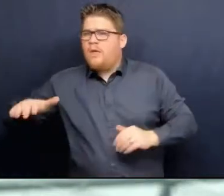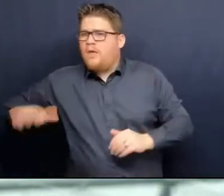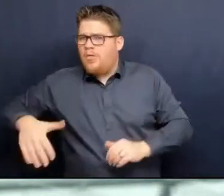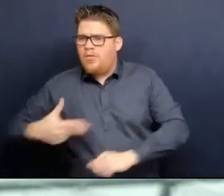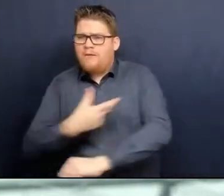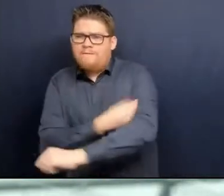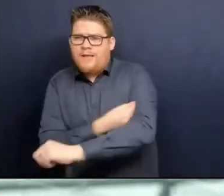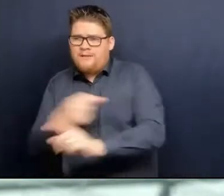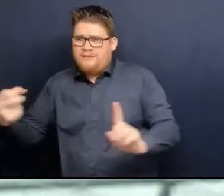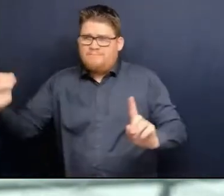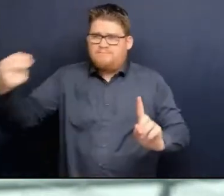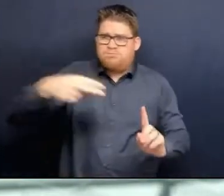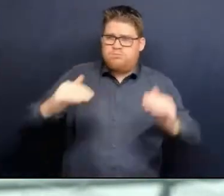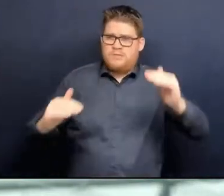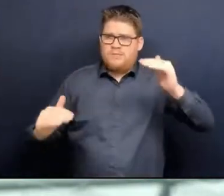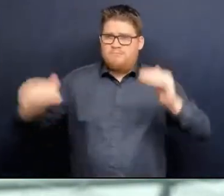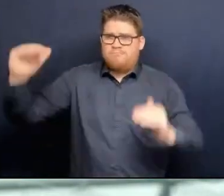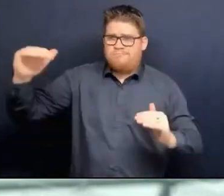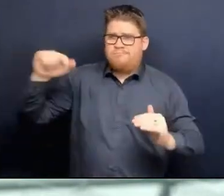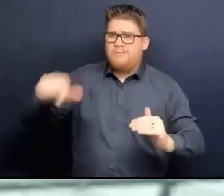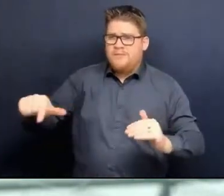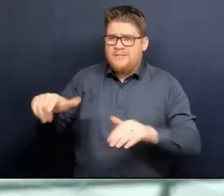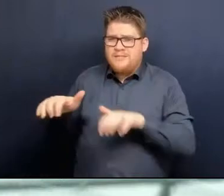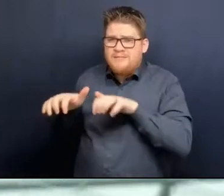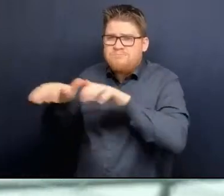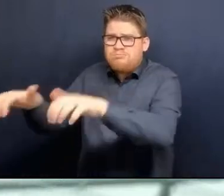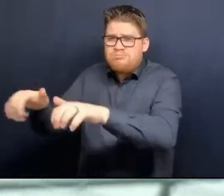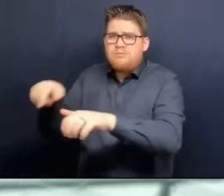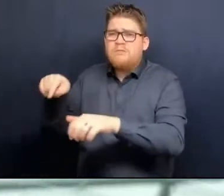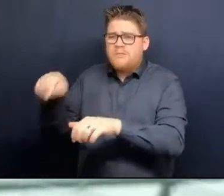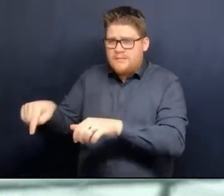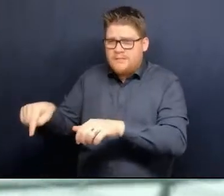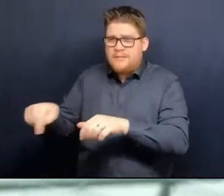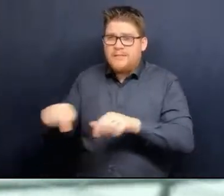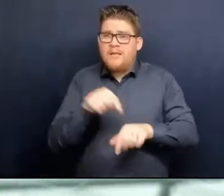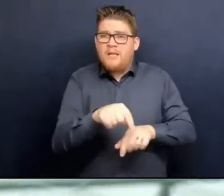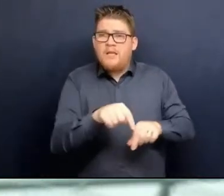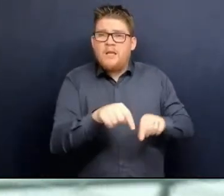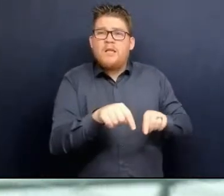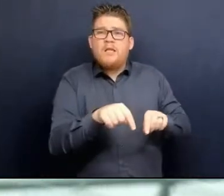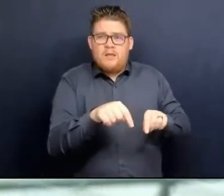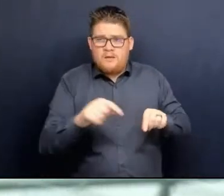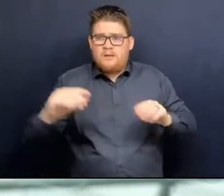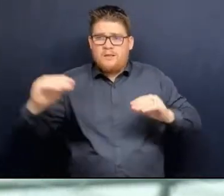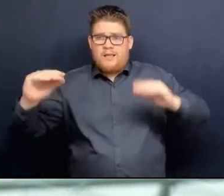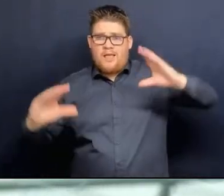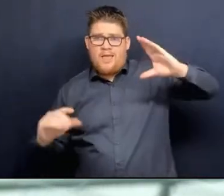And some people yes, are at most more risked But your risk is